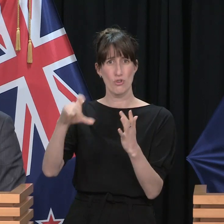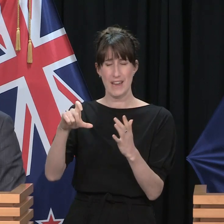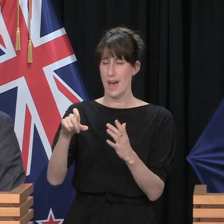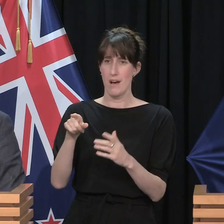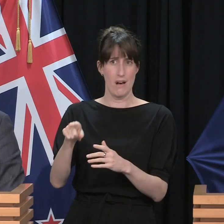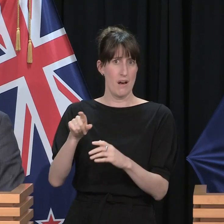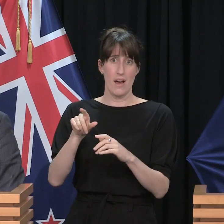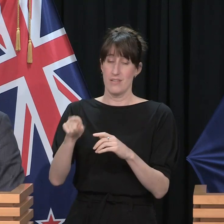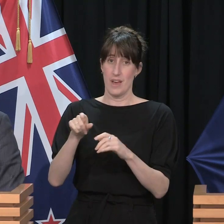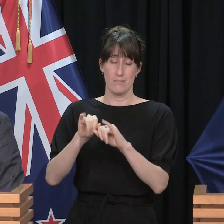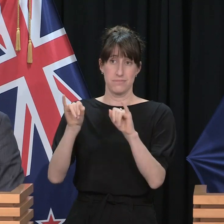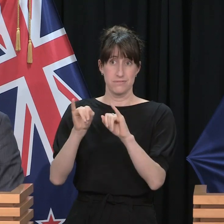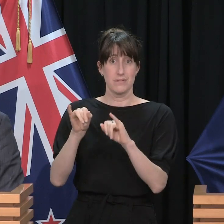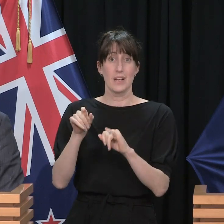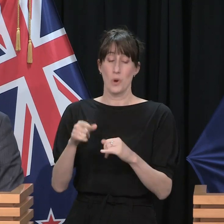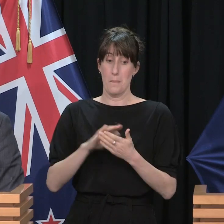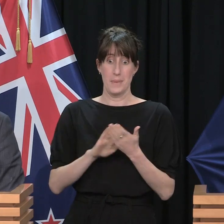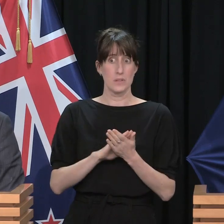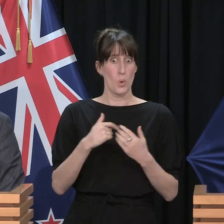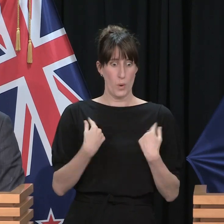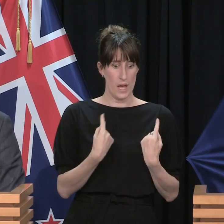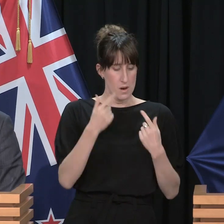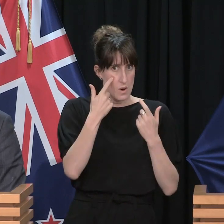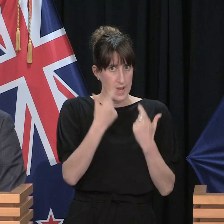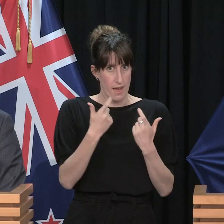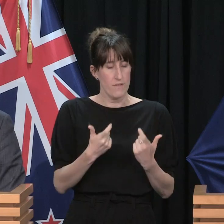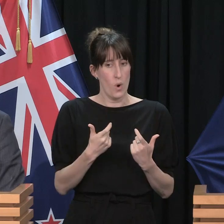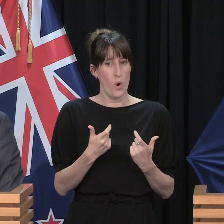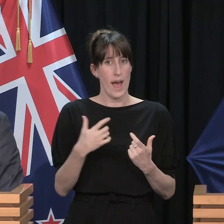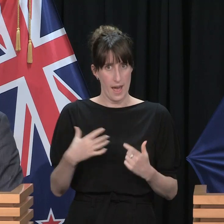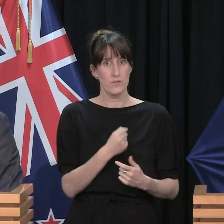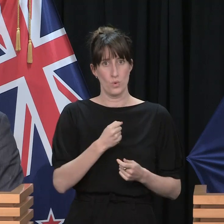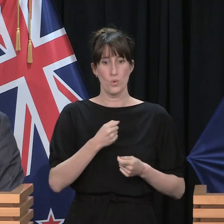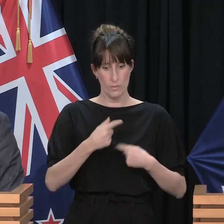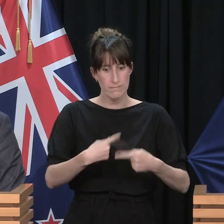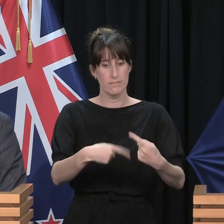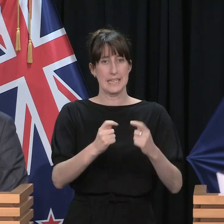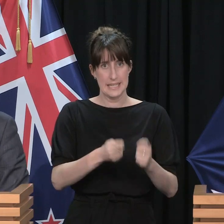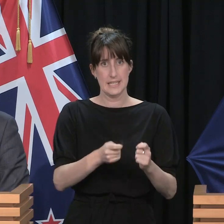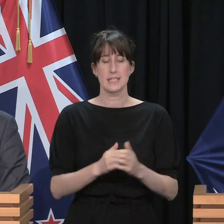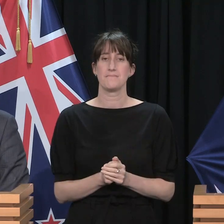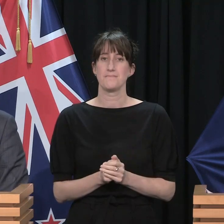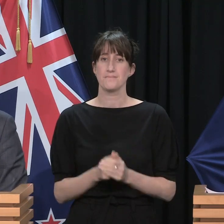shows us now is not the time to be complacent. More than ever, we need Kiwis to get